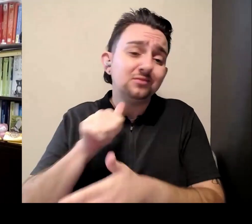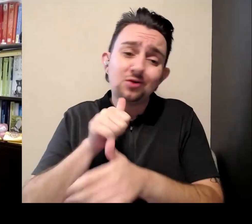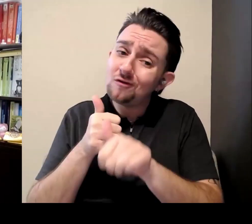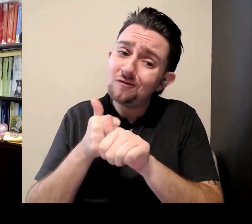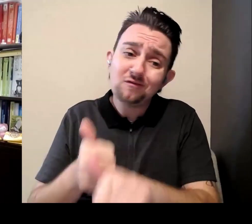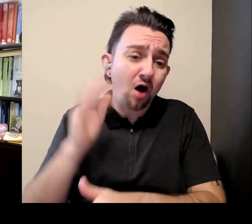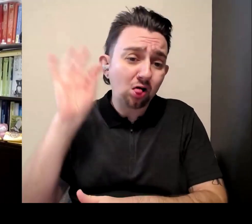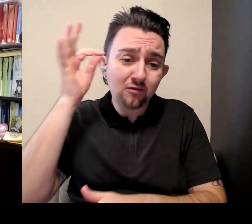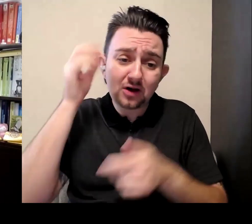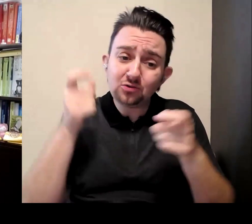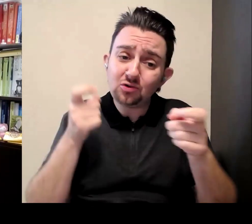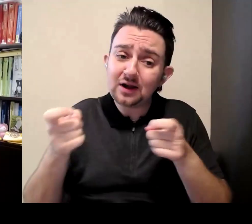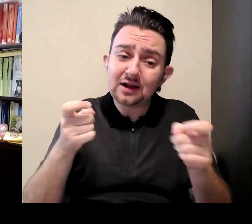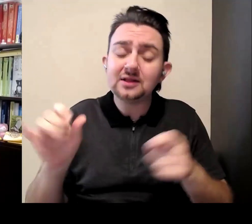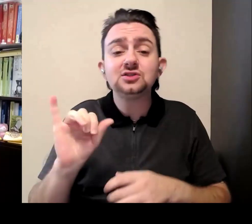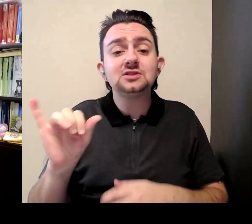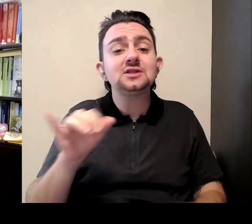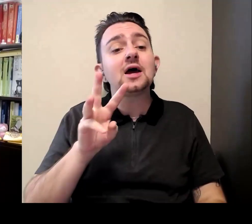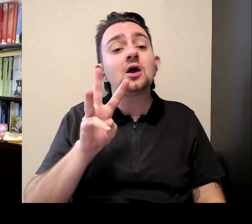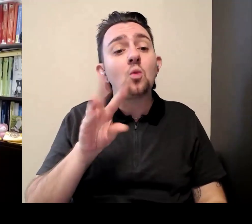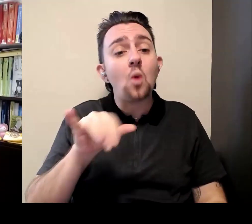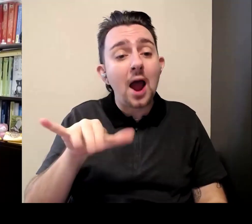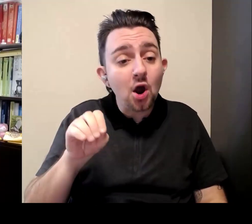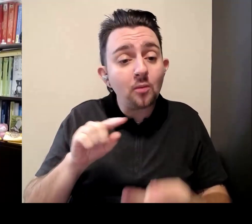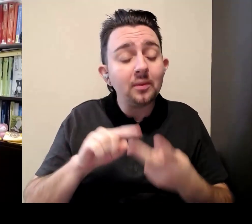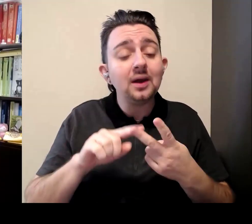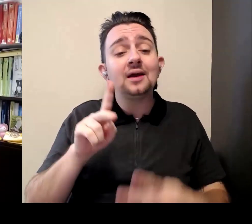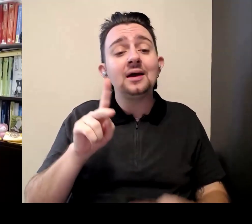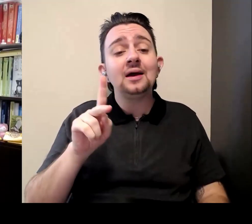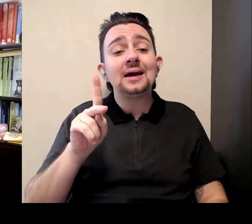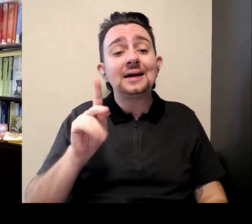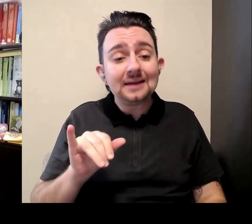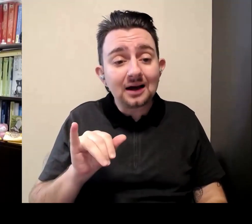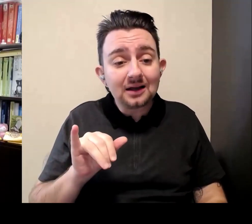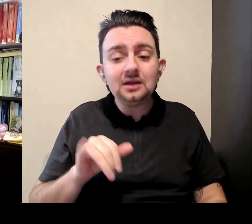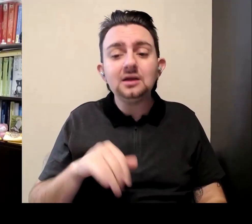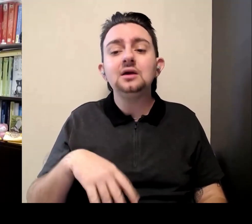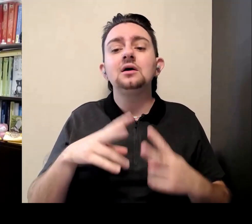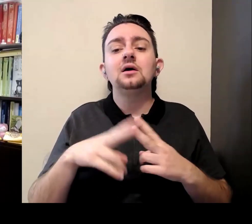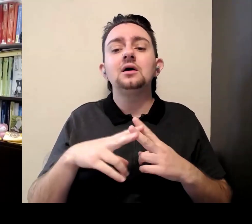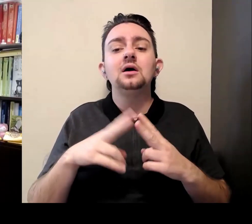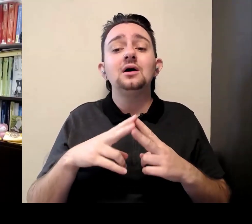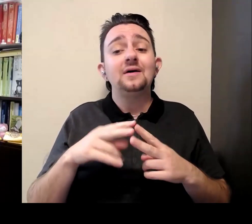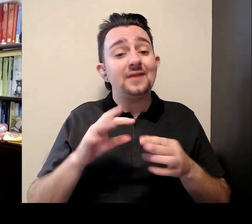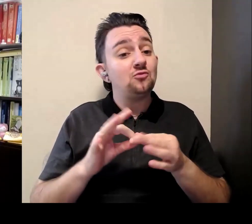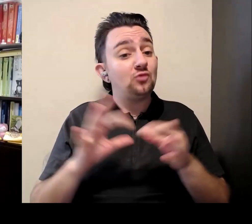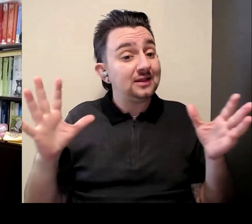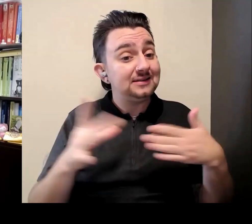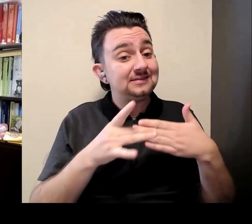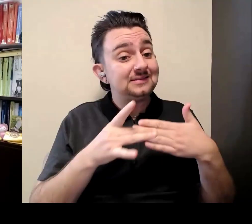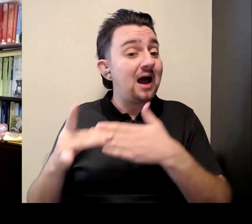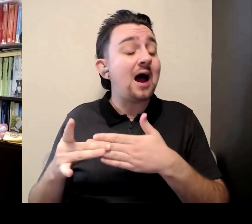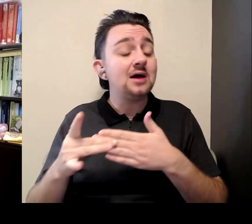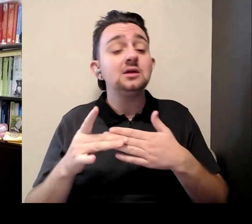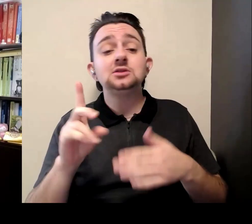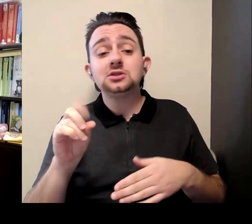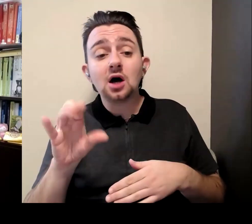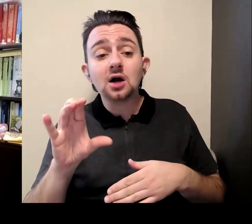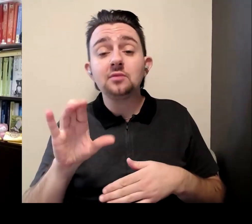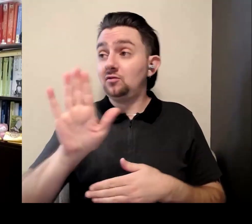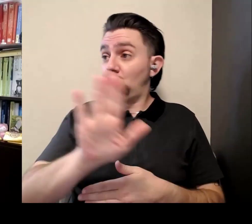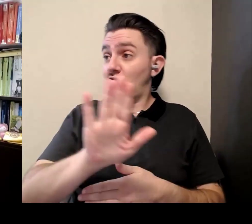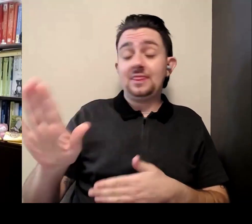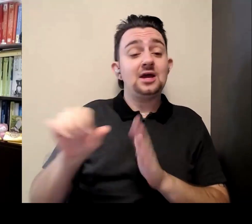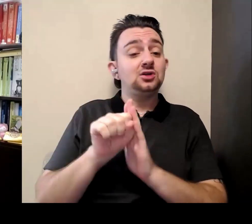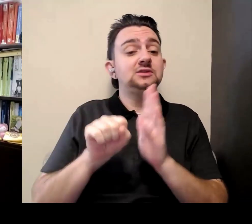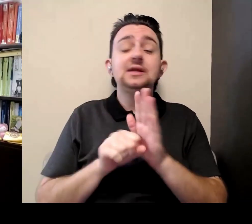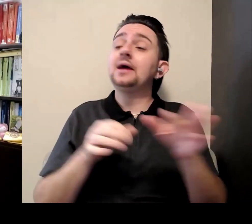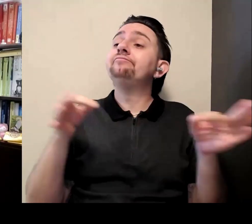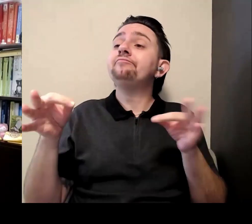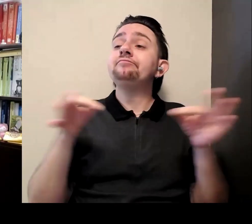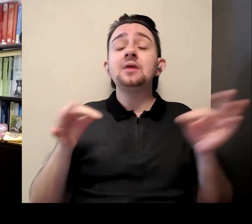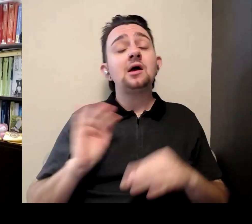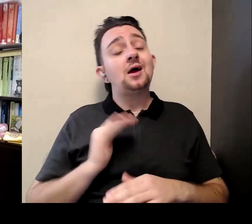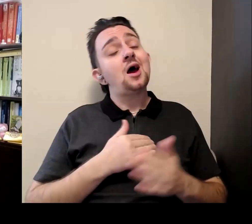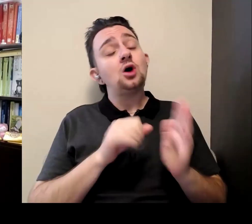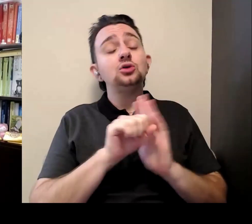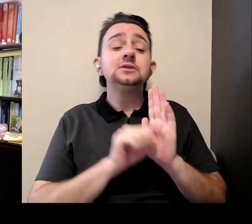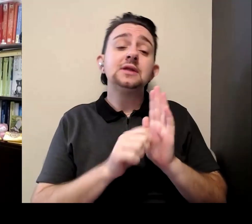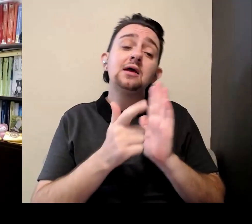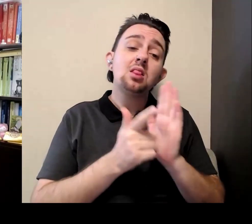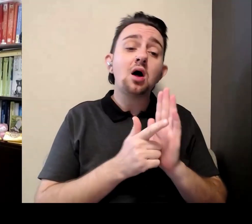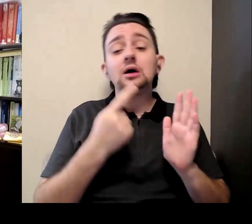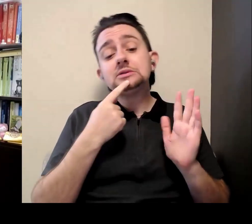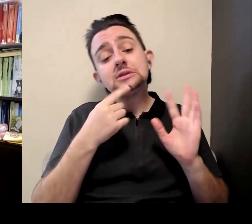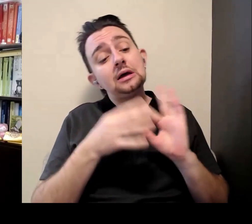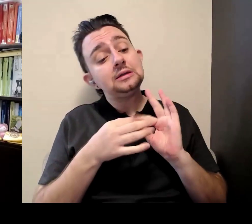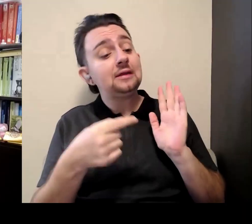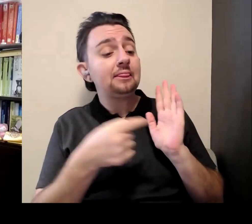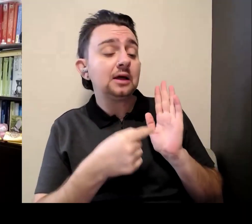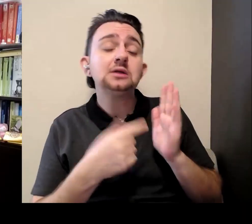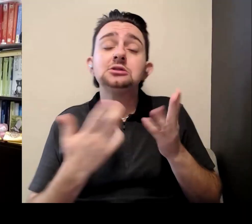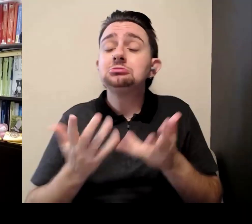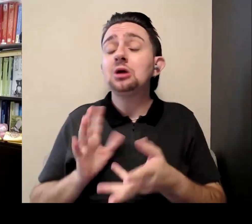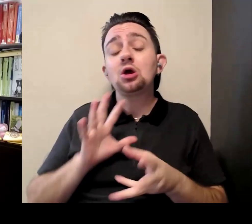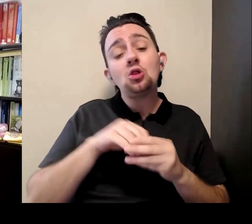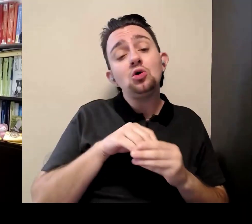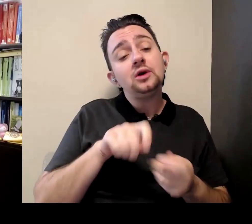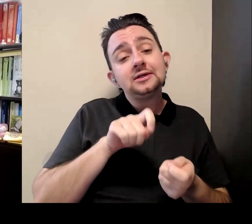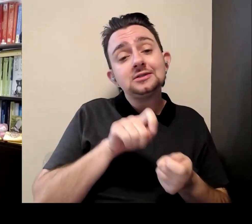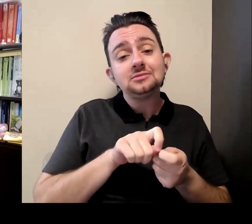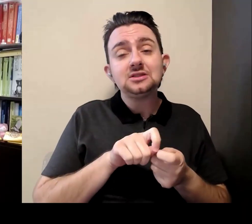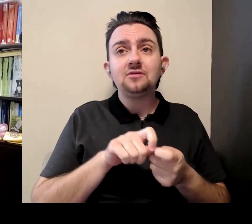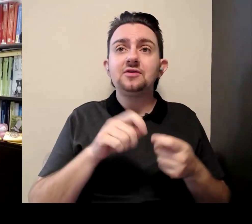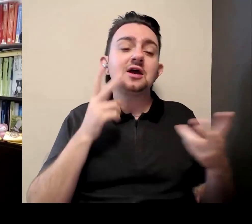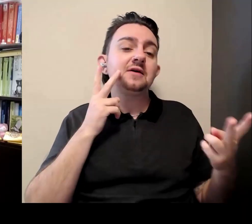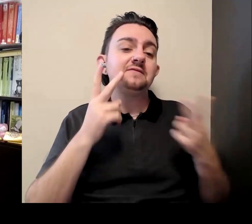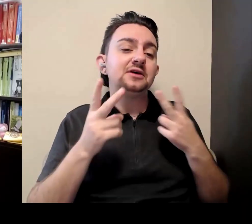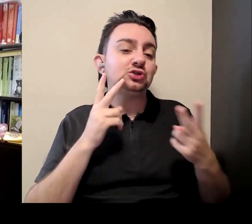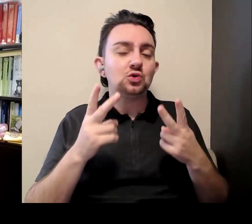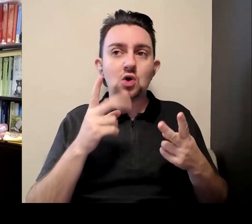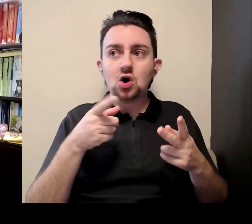So different states like Wyoming and Kentucky, they actually released guidance documents for their states saying how although their state laws might state one thing where they're including specific visual acuity or specific visual